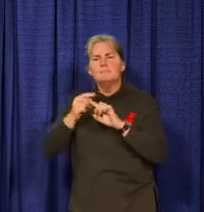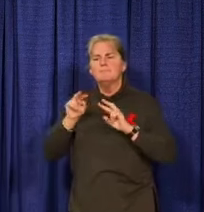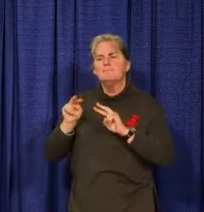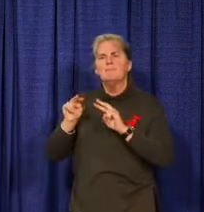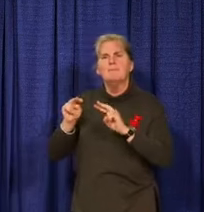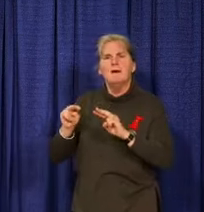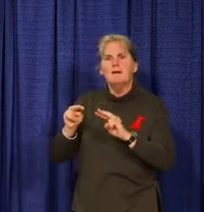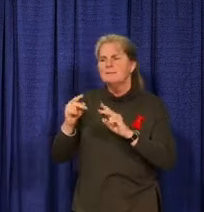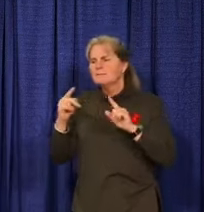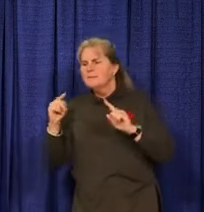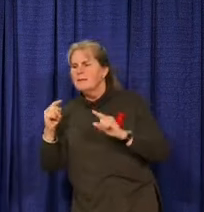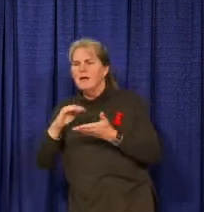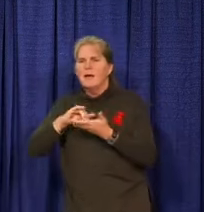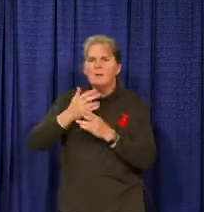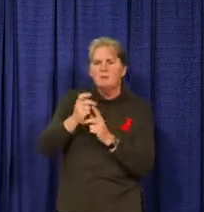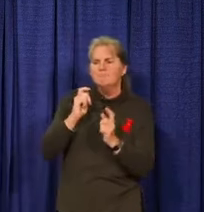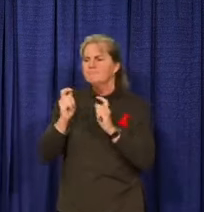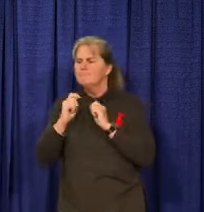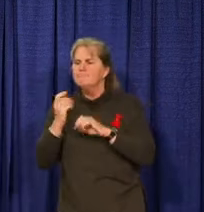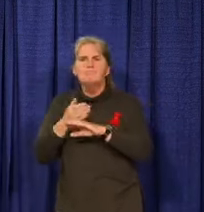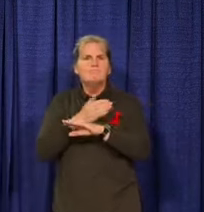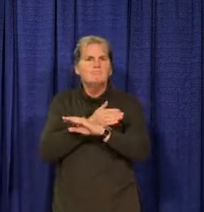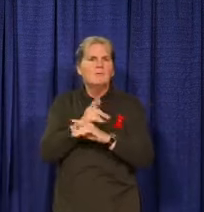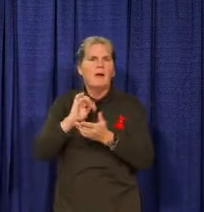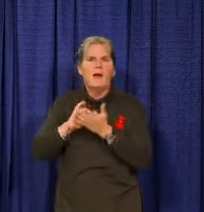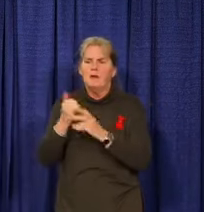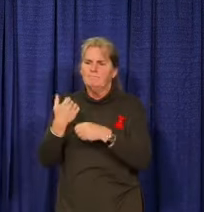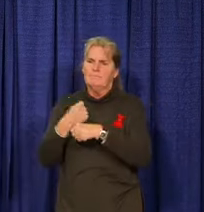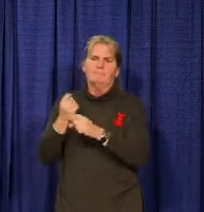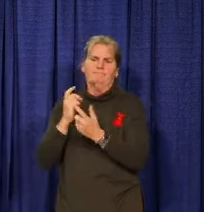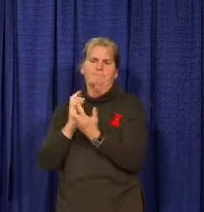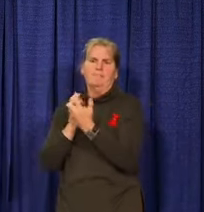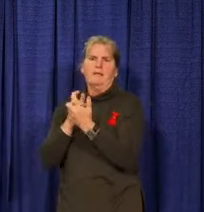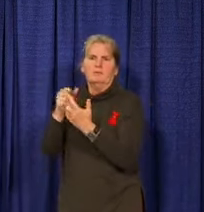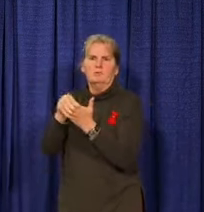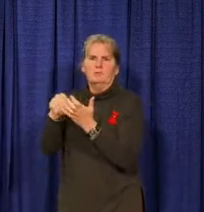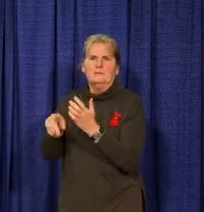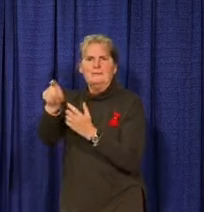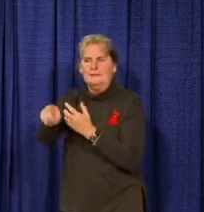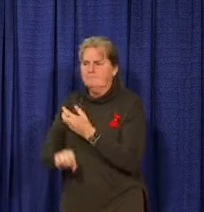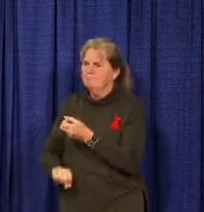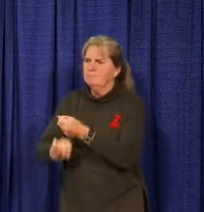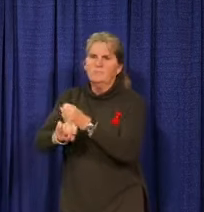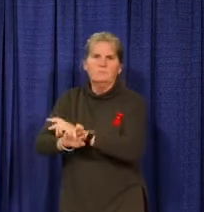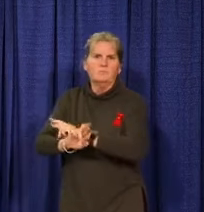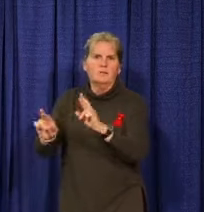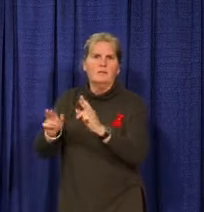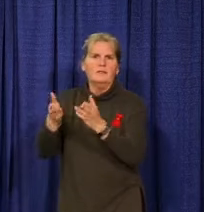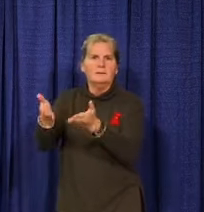months, and we will adapt as necessary to ensure that all students are supported in their